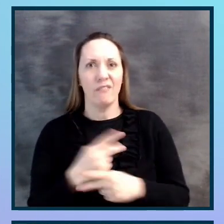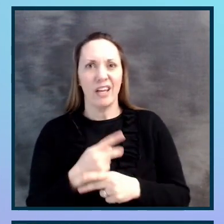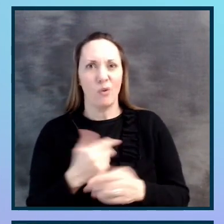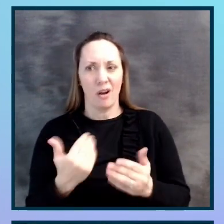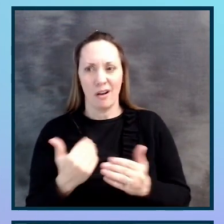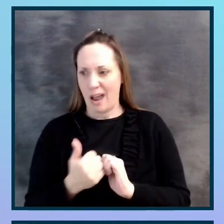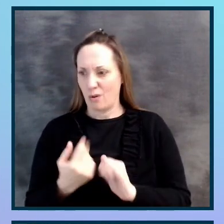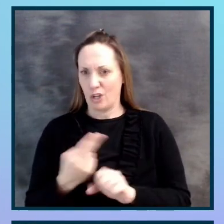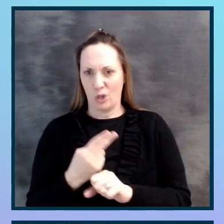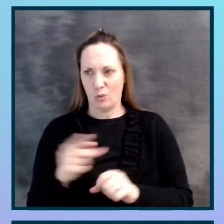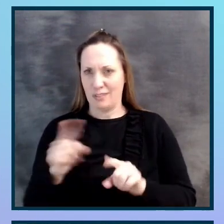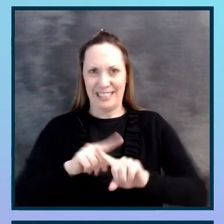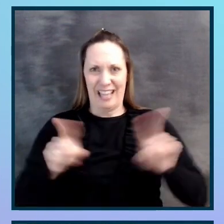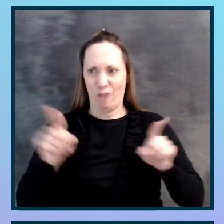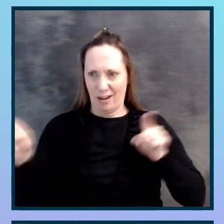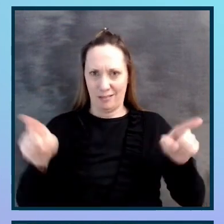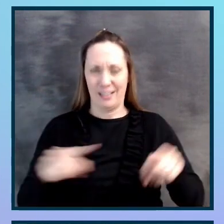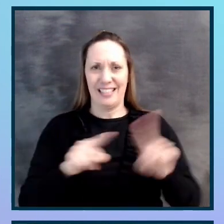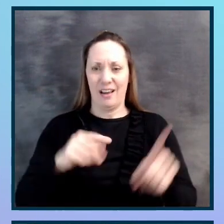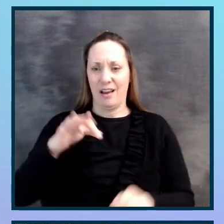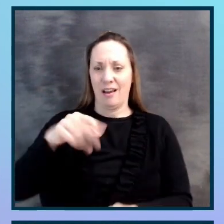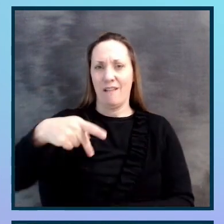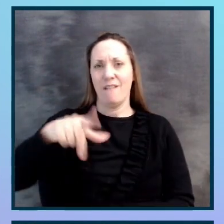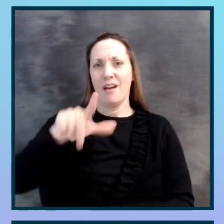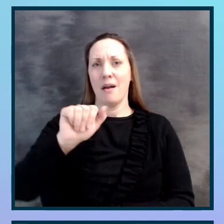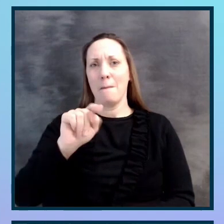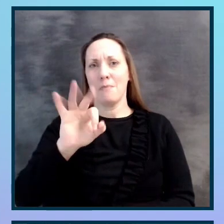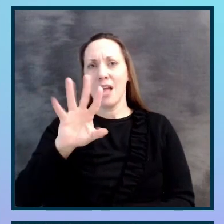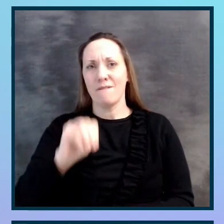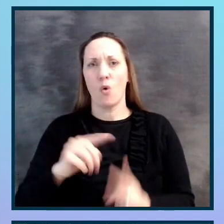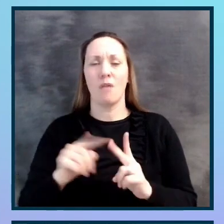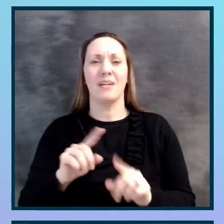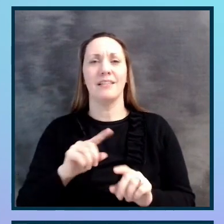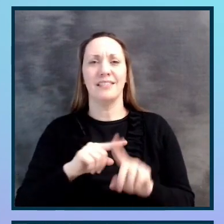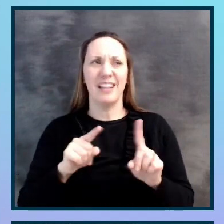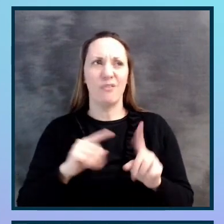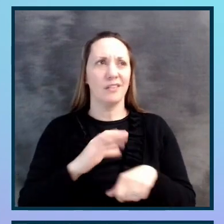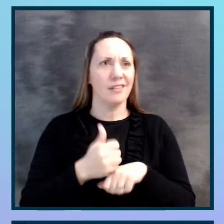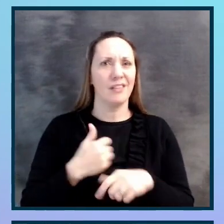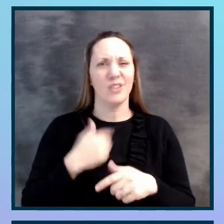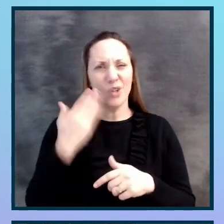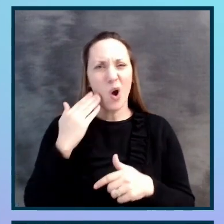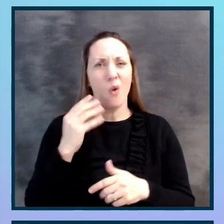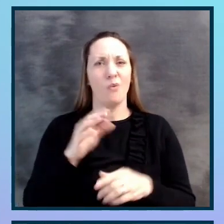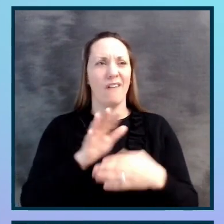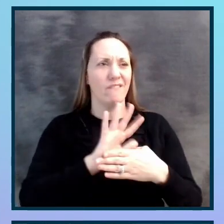across different feature sets of the same larger features. So across video and audio, for example,